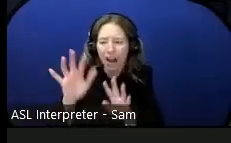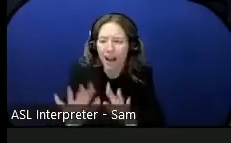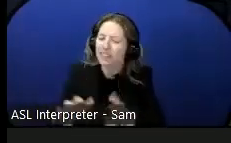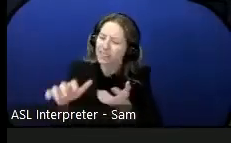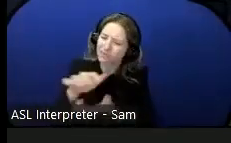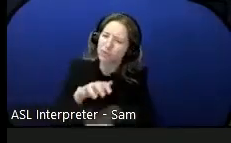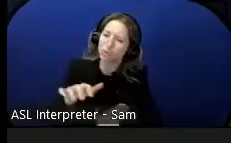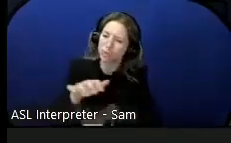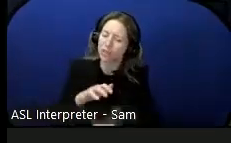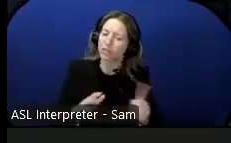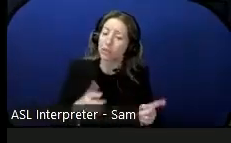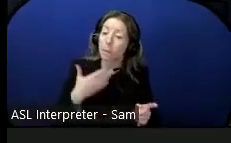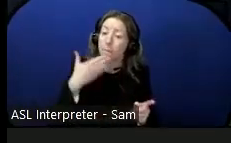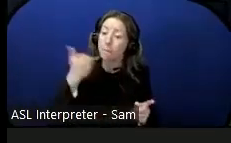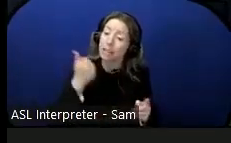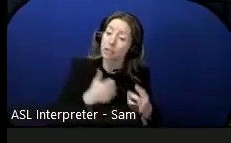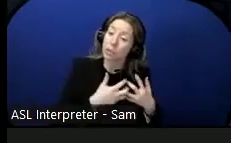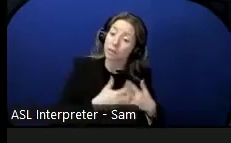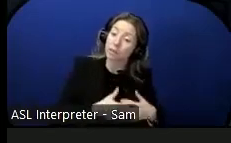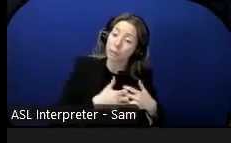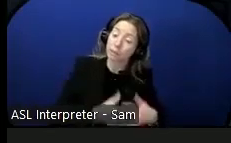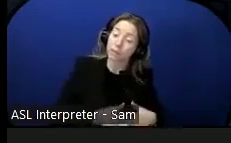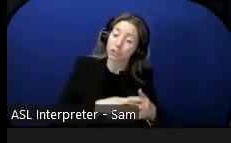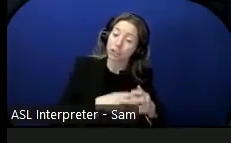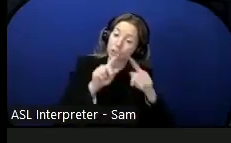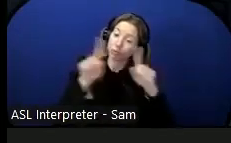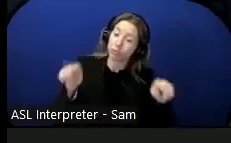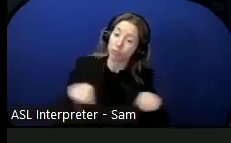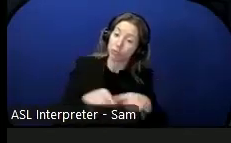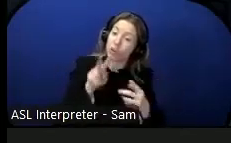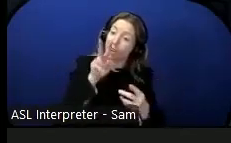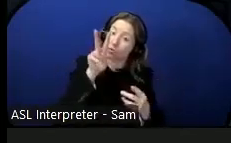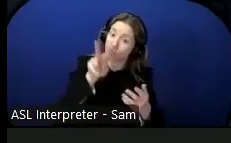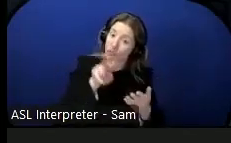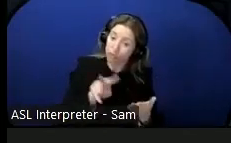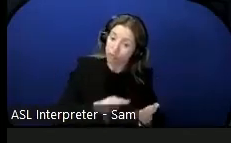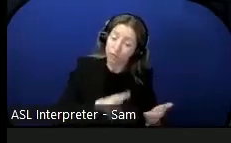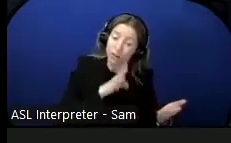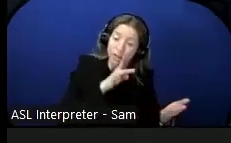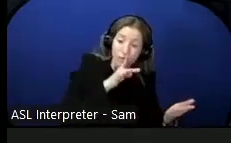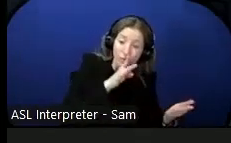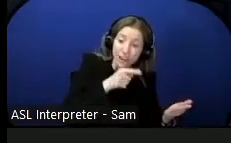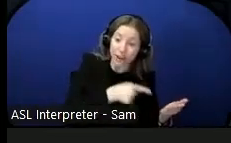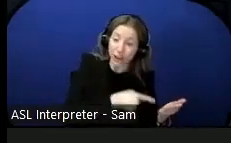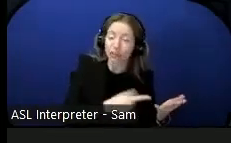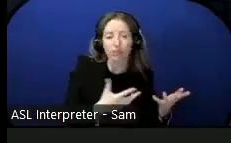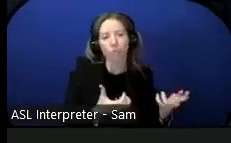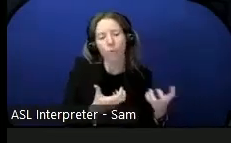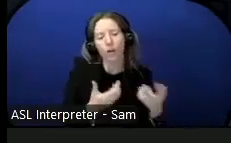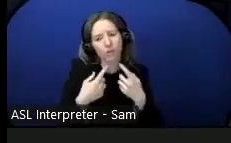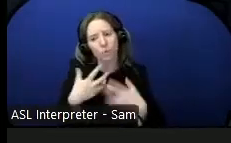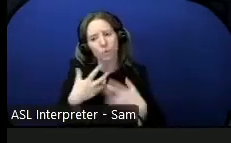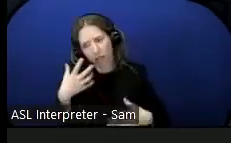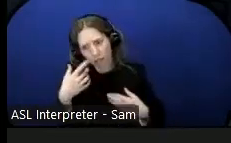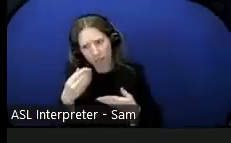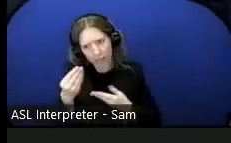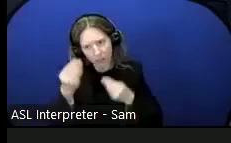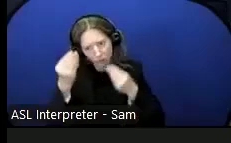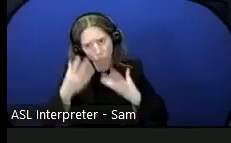for our selects are three to one. So this is color contrast. A lot of the time we use a dark gray color